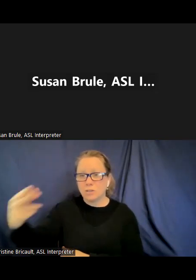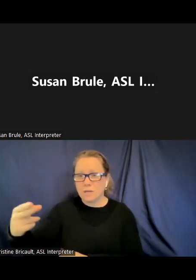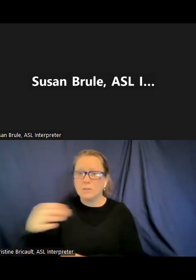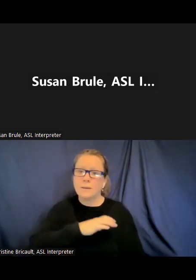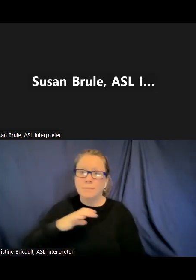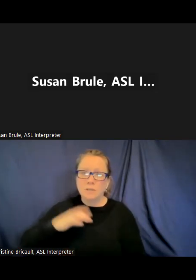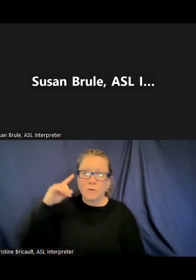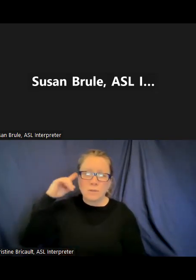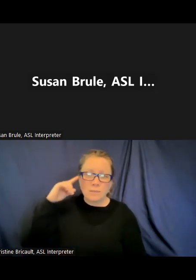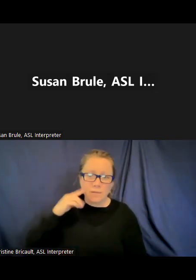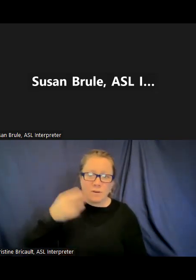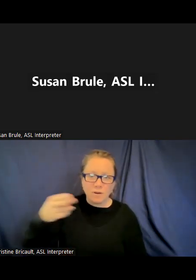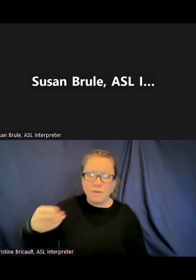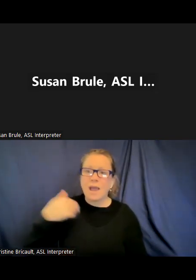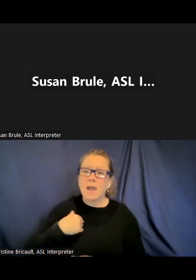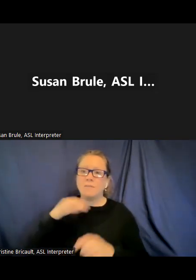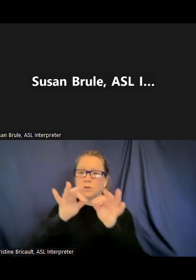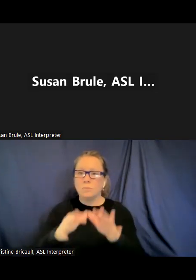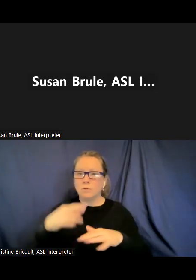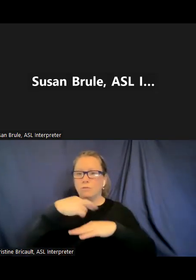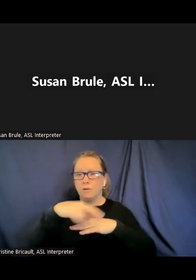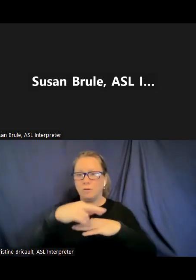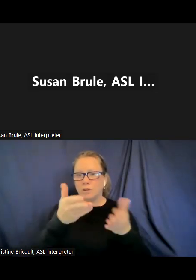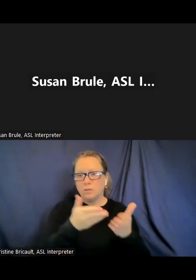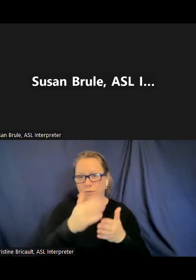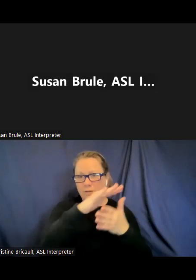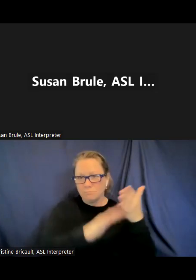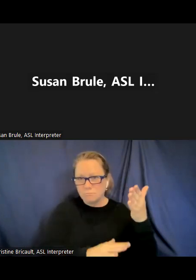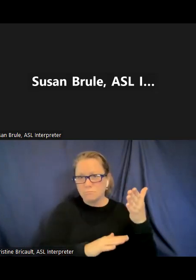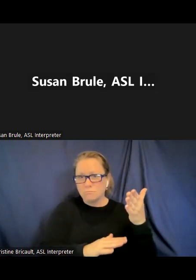They have an interpreter Referral service that you can use as a municipality.